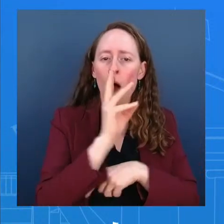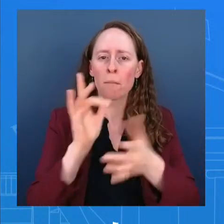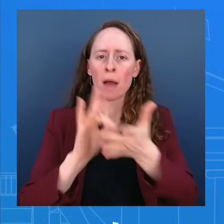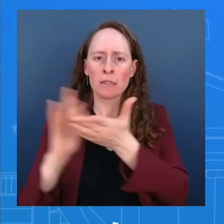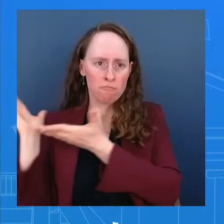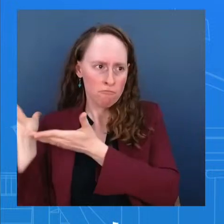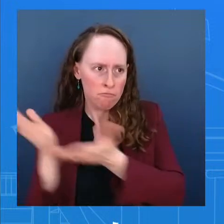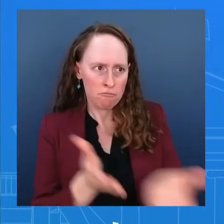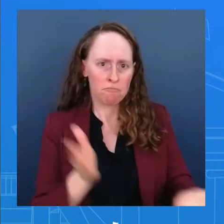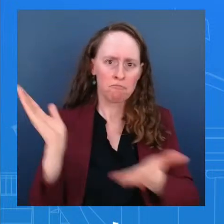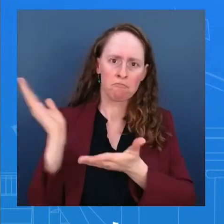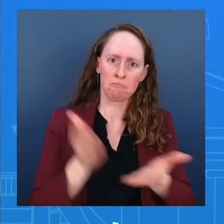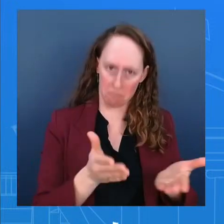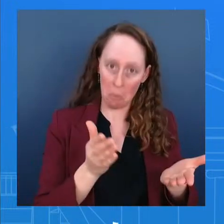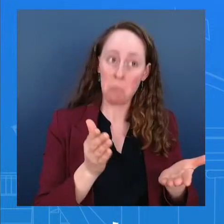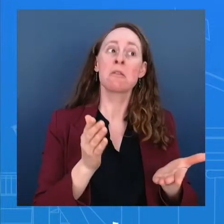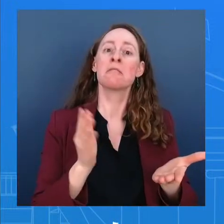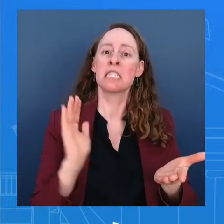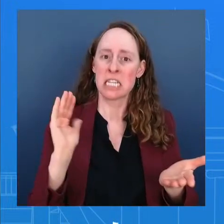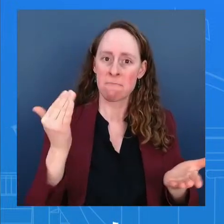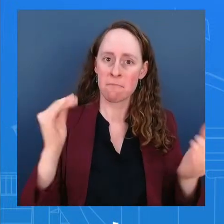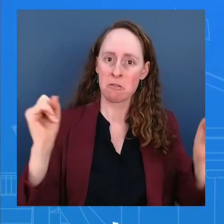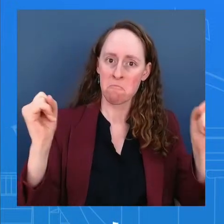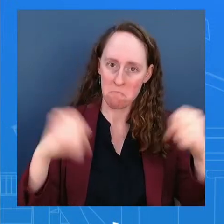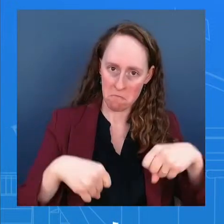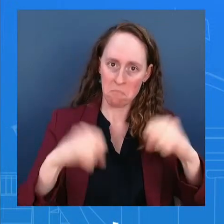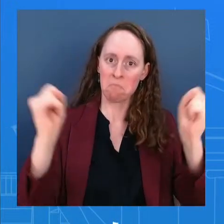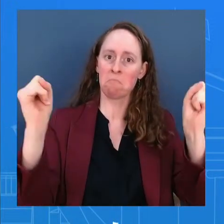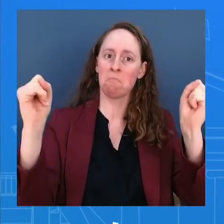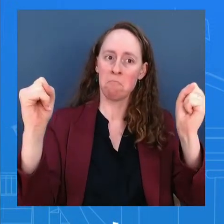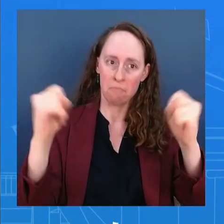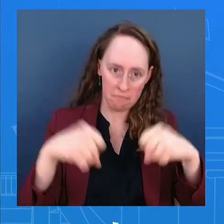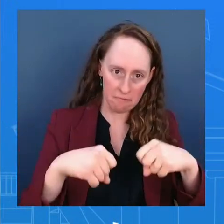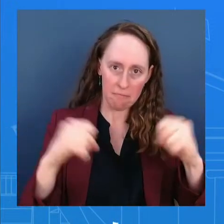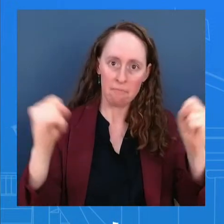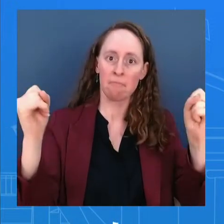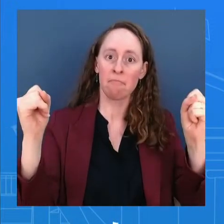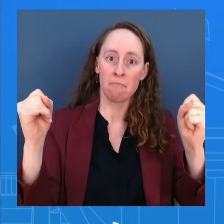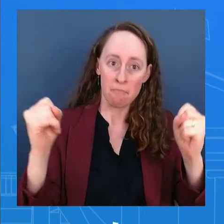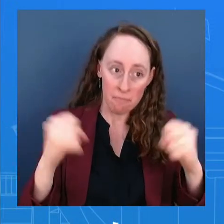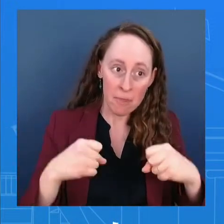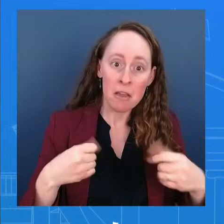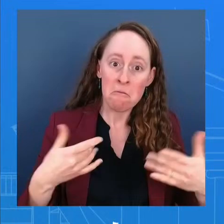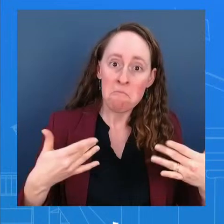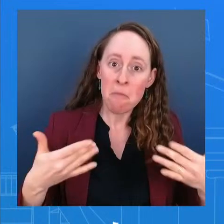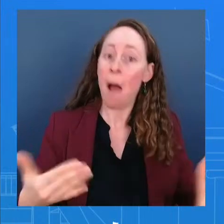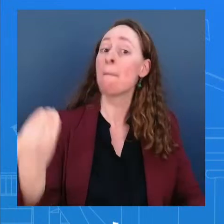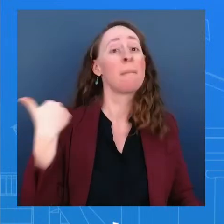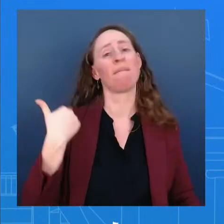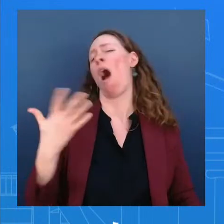the gaps between the two sides are slowly getting removed, one by one, and issues are closing.